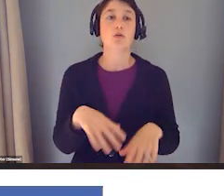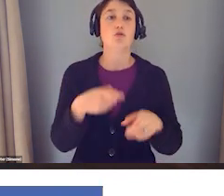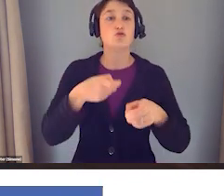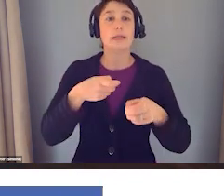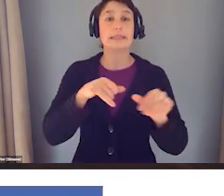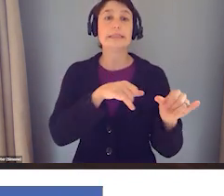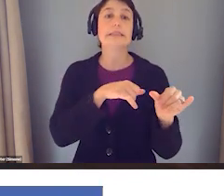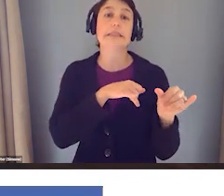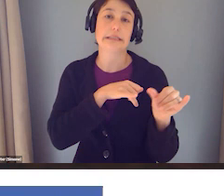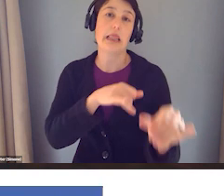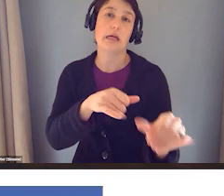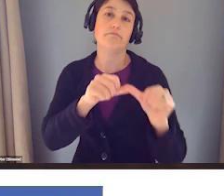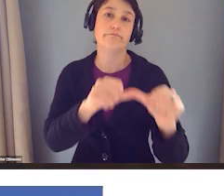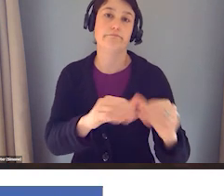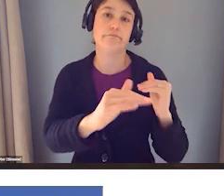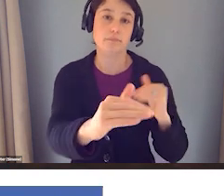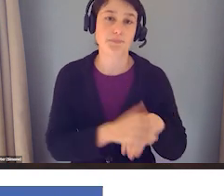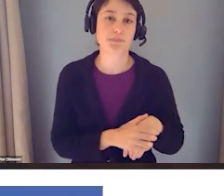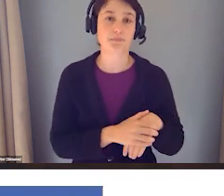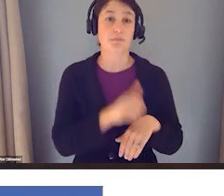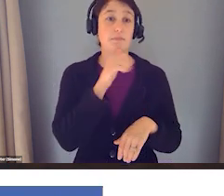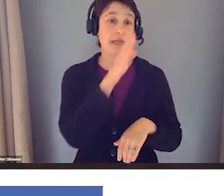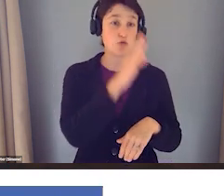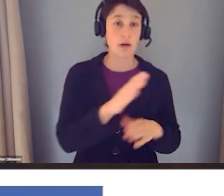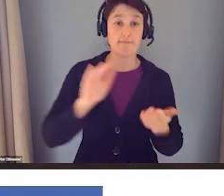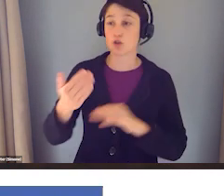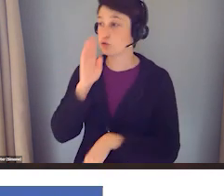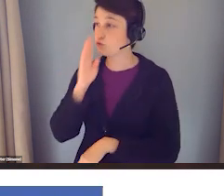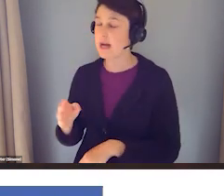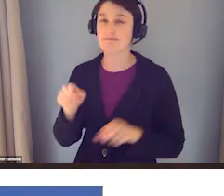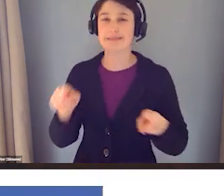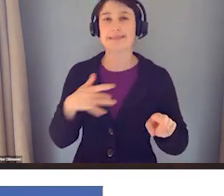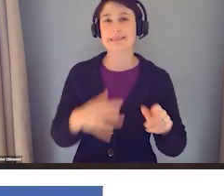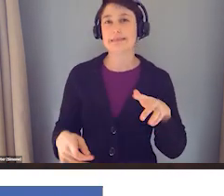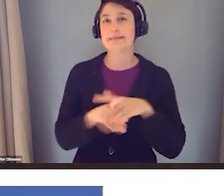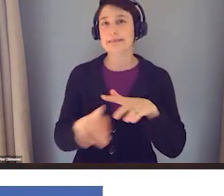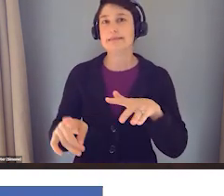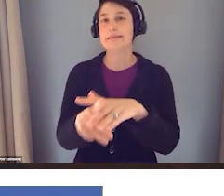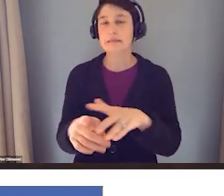"Indirect versus direct" is one that we see. It must be treated consistently across funding sources.